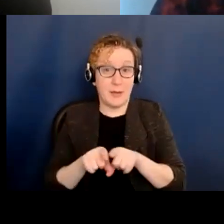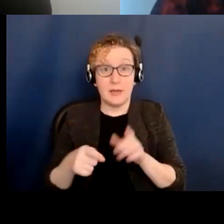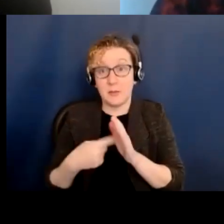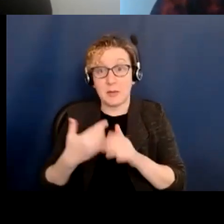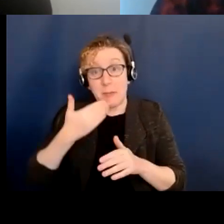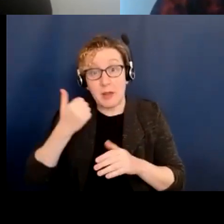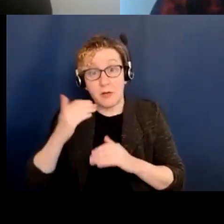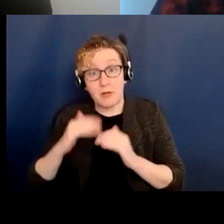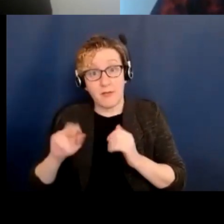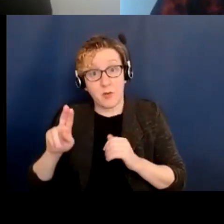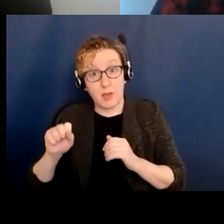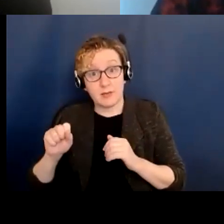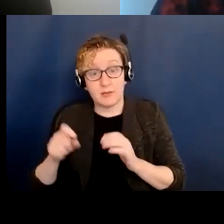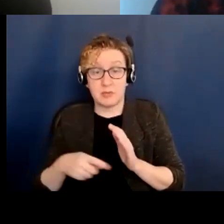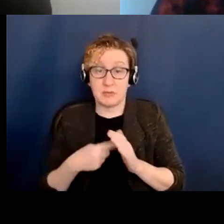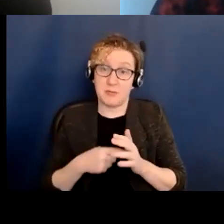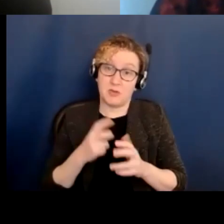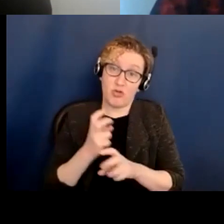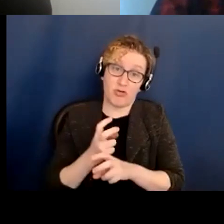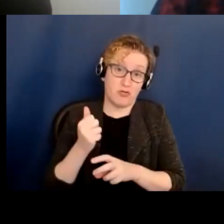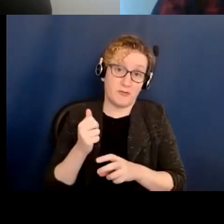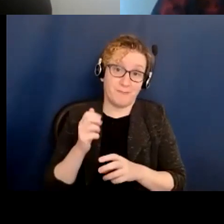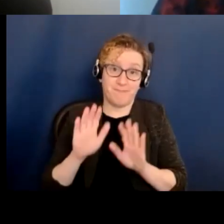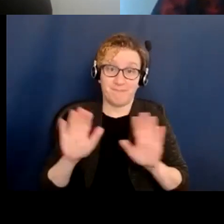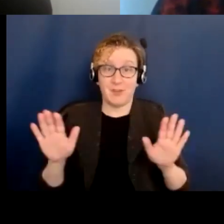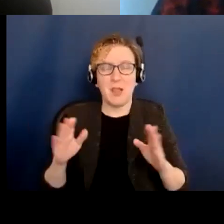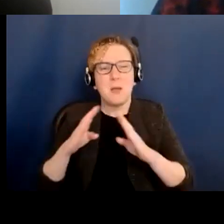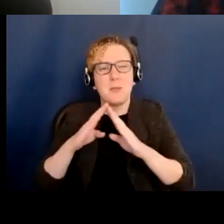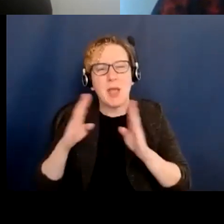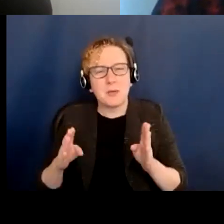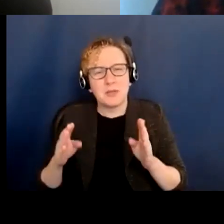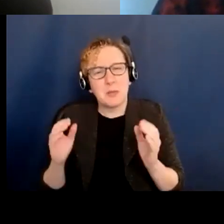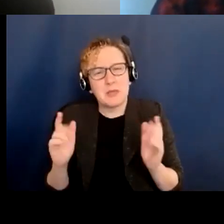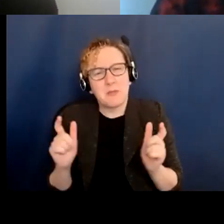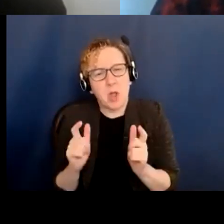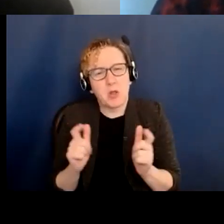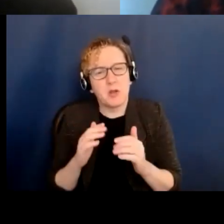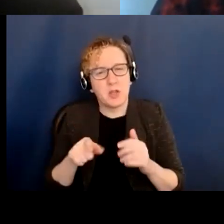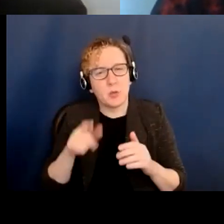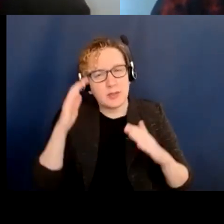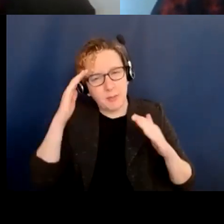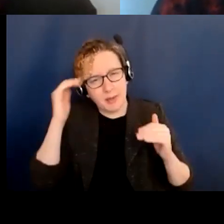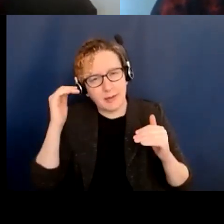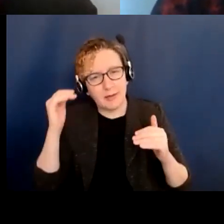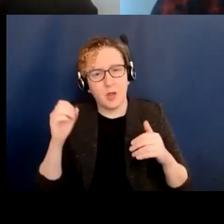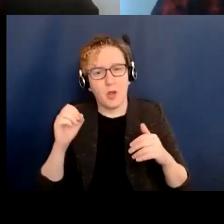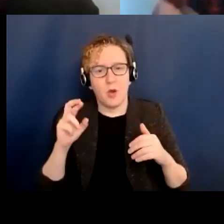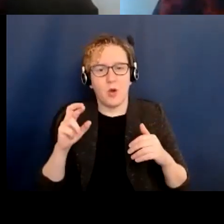You may have housing that was not what you expected or does not meet the level you have